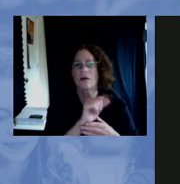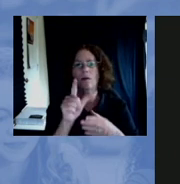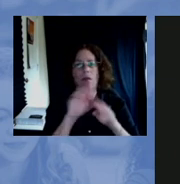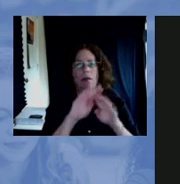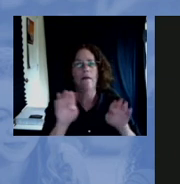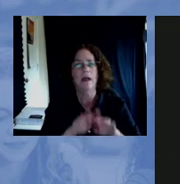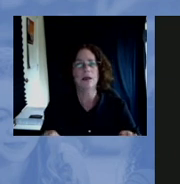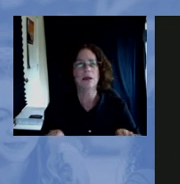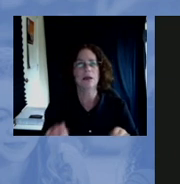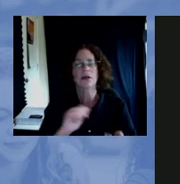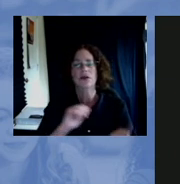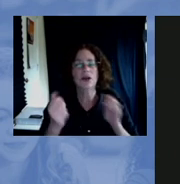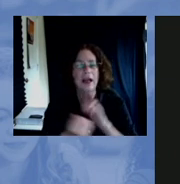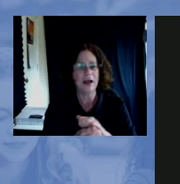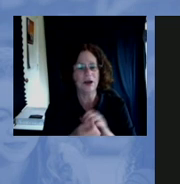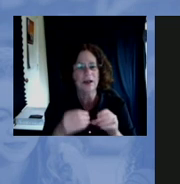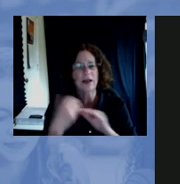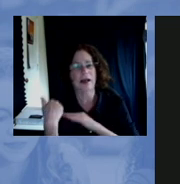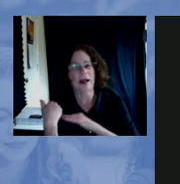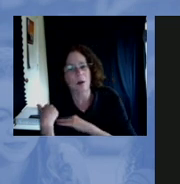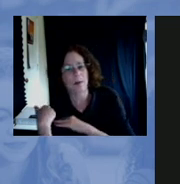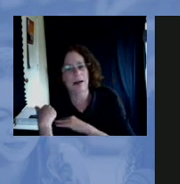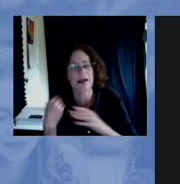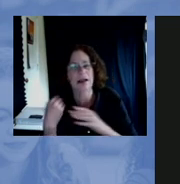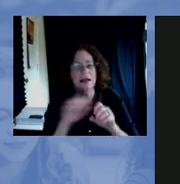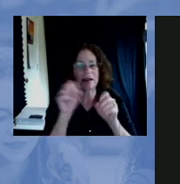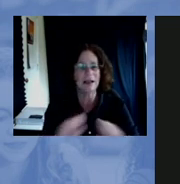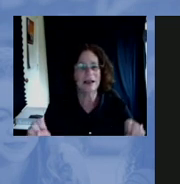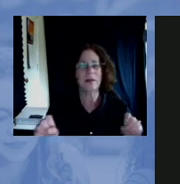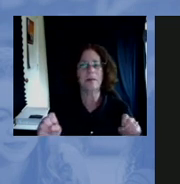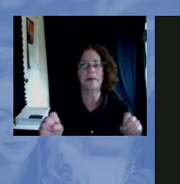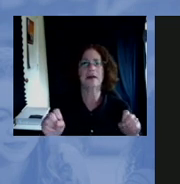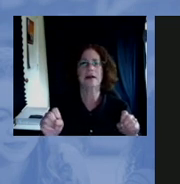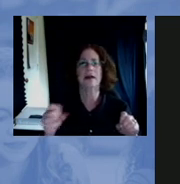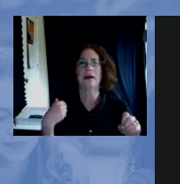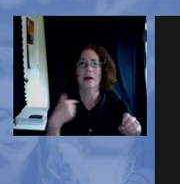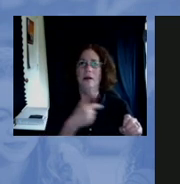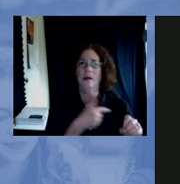CHANGES IN ACCOUNTABILITY SYSTEMS. OUR TEAM, WE HAVE LIVED THROUGH NO FEWER THAN